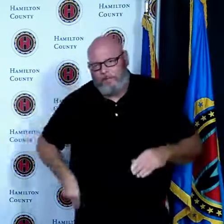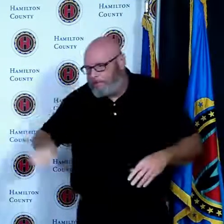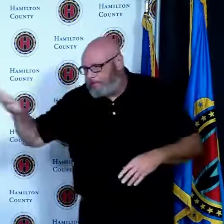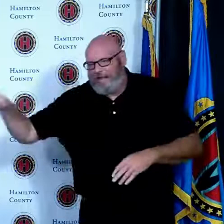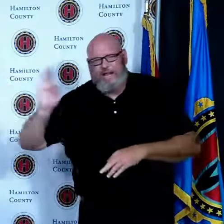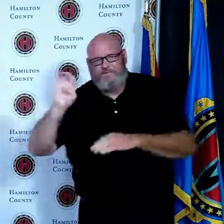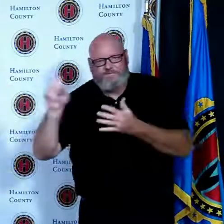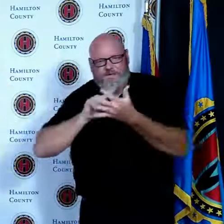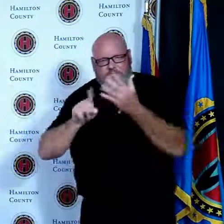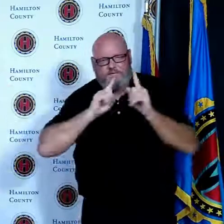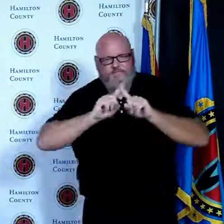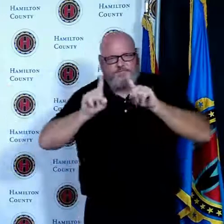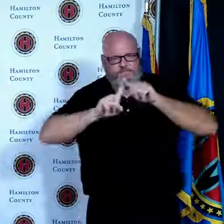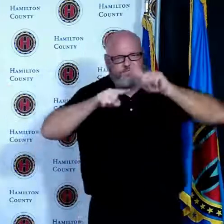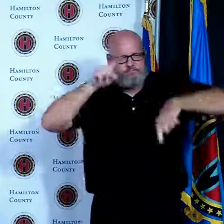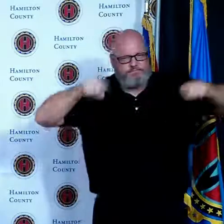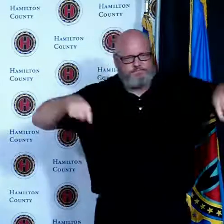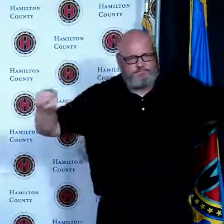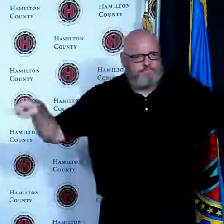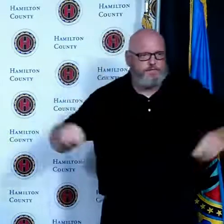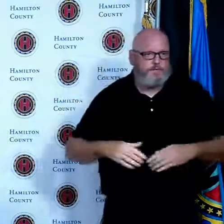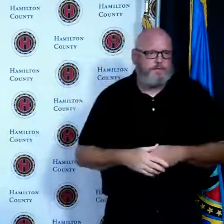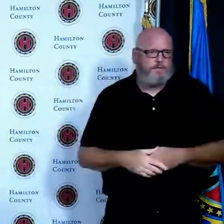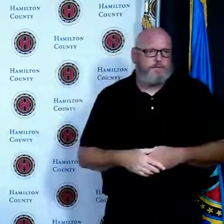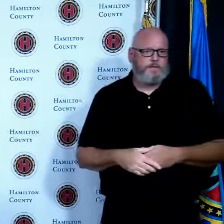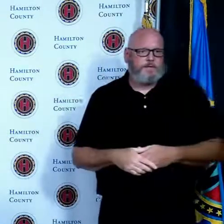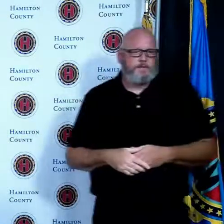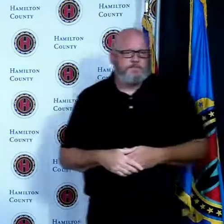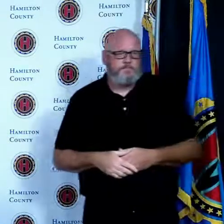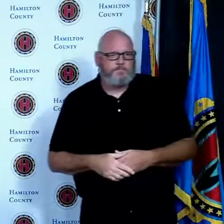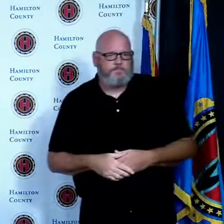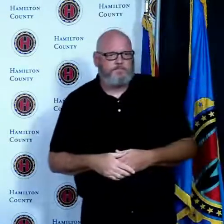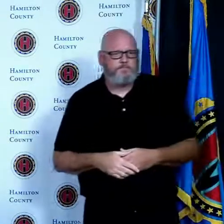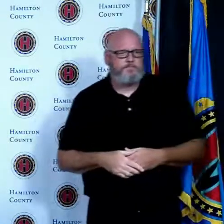and so while there are clinics all over doing this testing every day